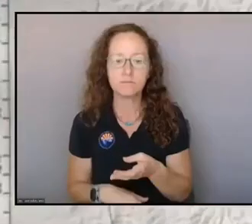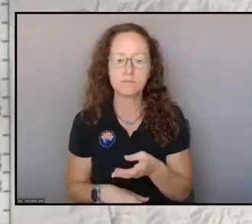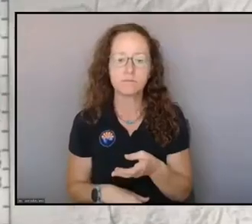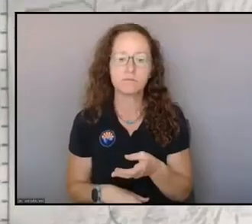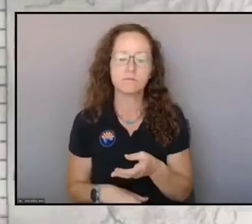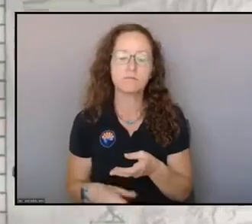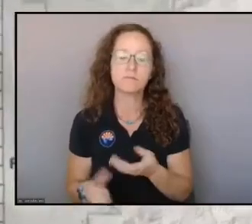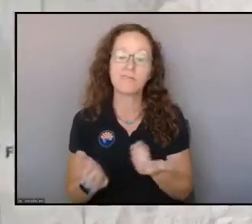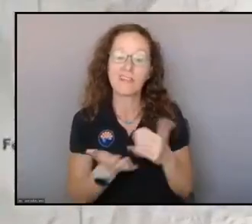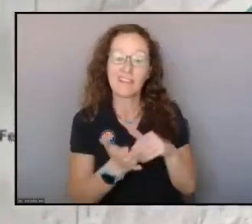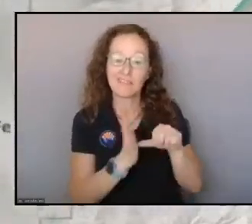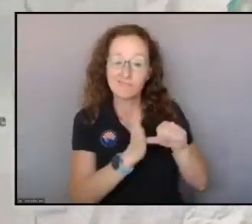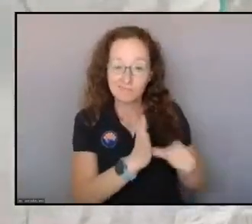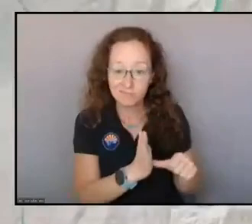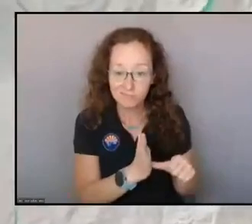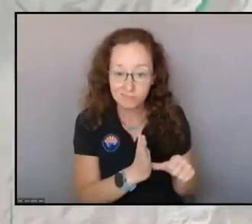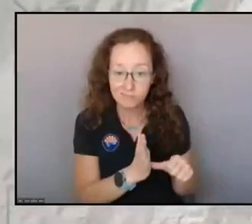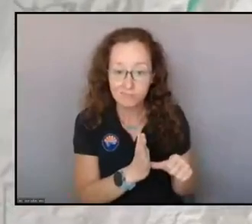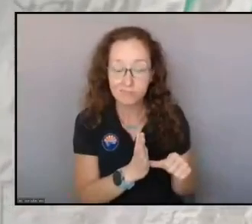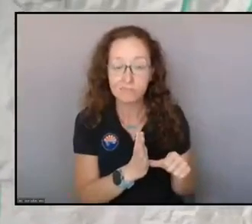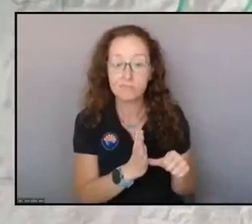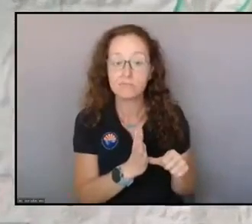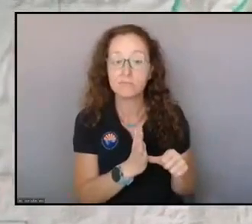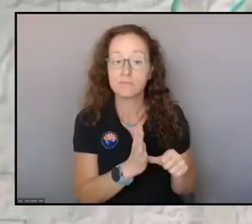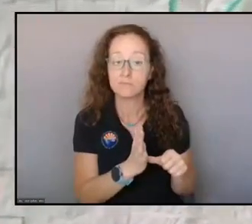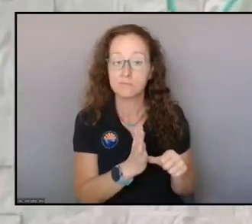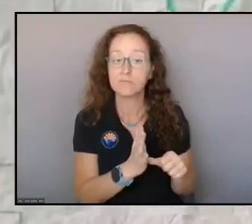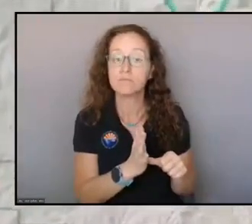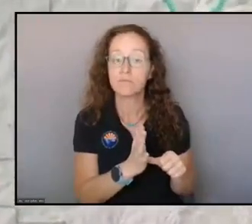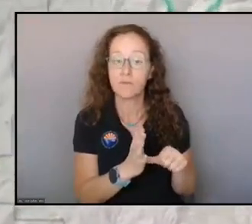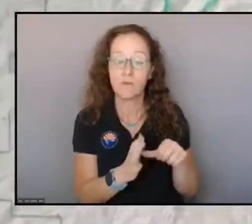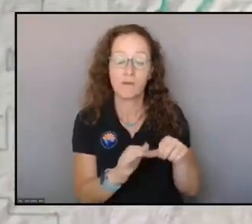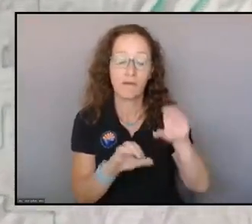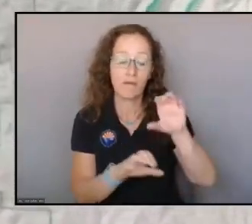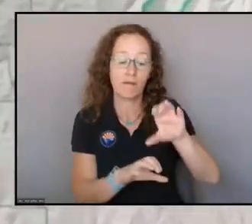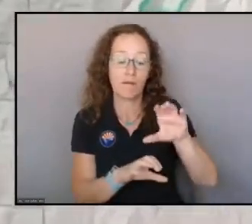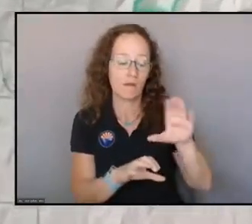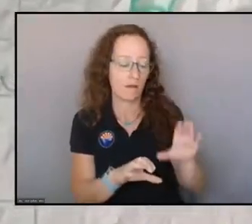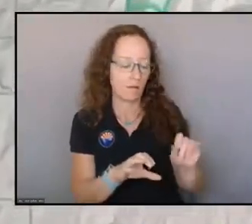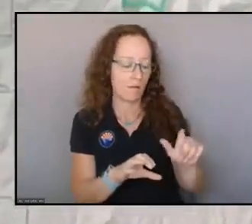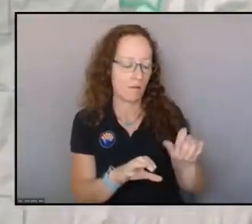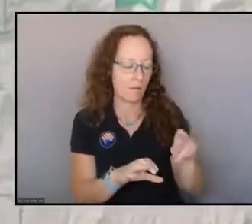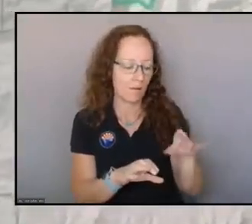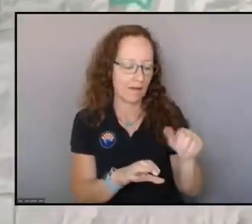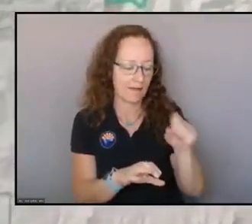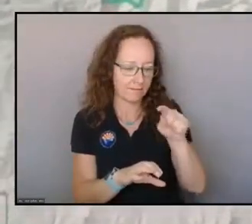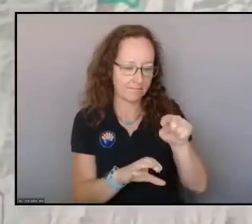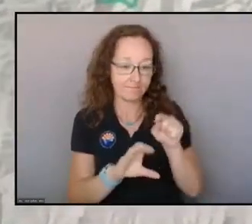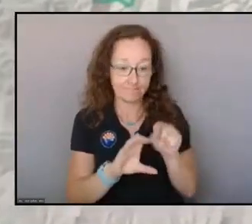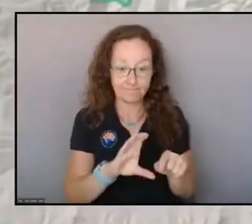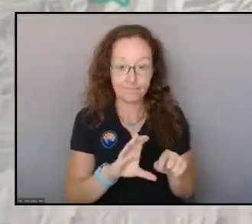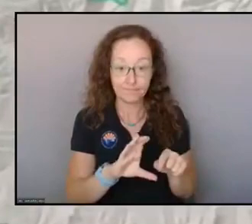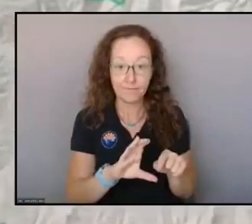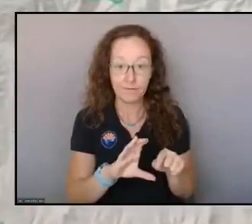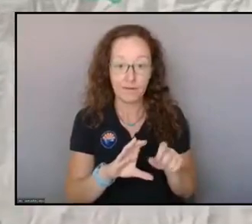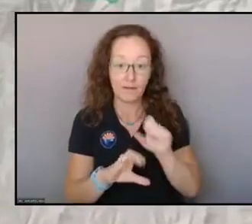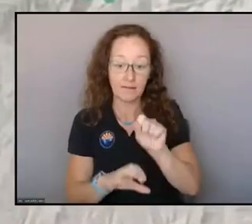JUST -- AND THEN TO REAFFIRM THE BIG PIECES WE GOT IN THE UPPER, LOWER COLINAS ON THE SOUTHWEST CORNER IS